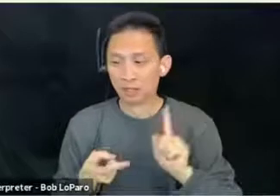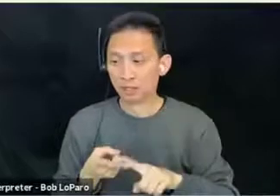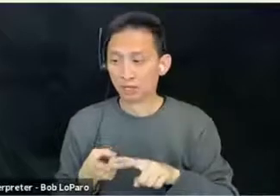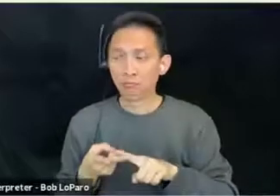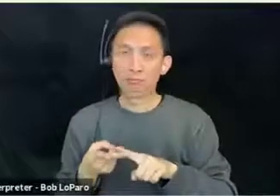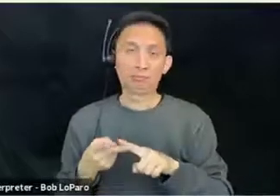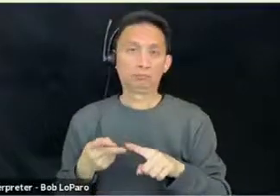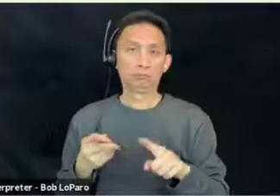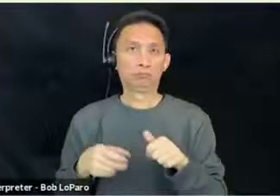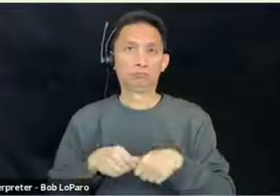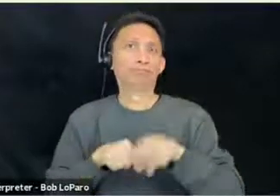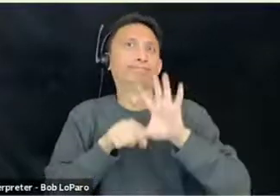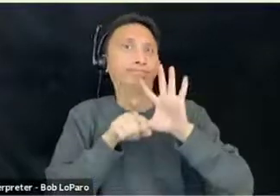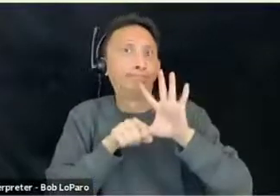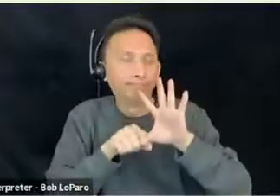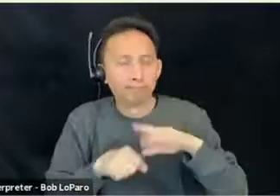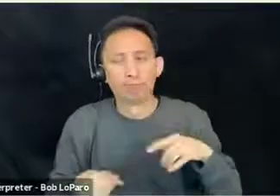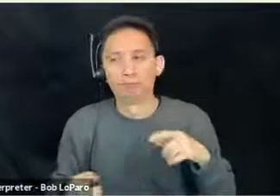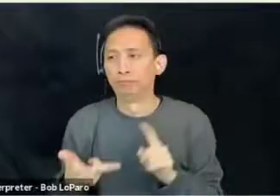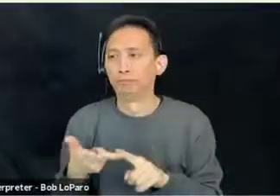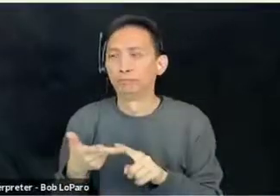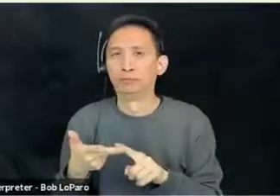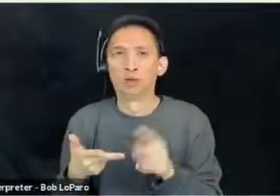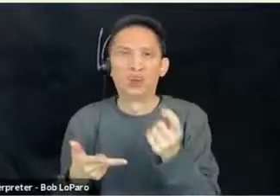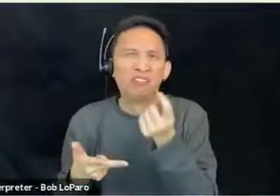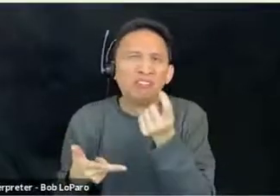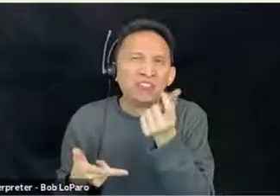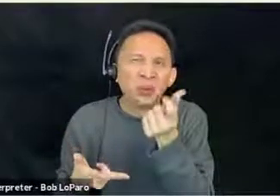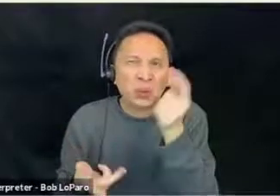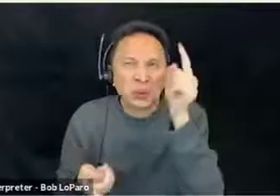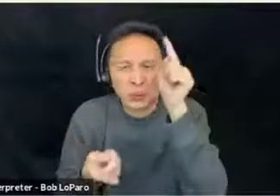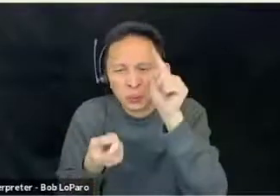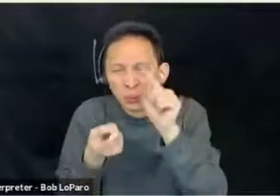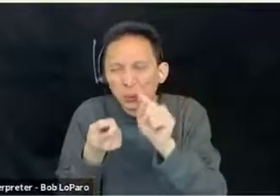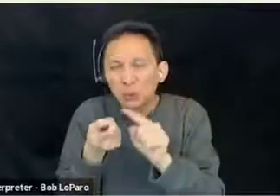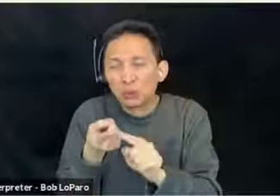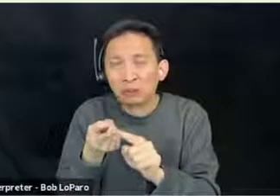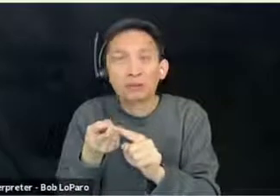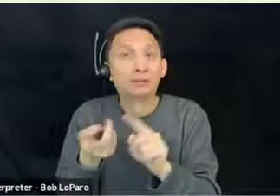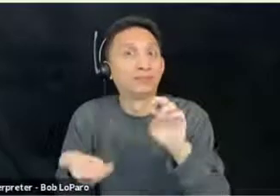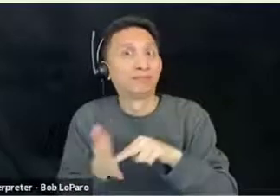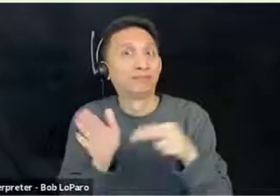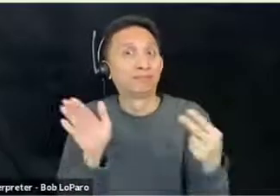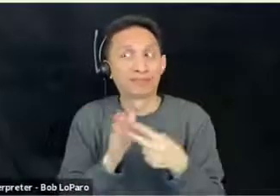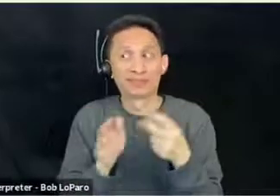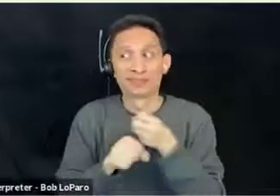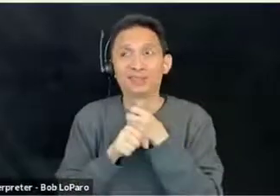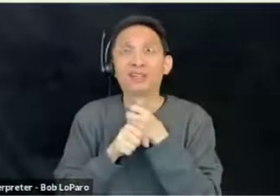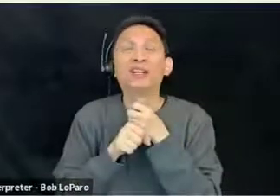or there's a decreased number of peroxisomes that causes a peroxisomal disorder,